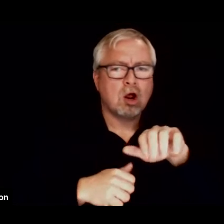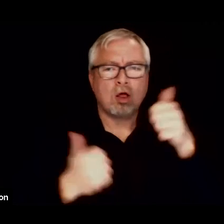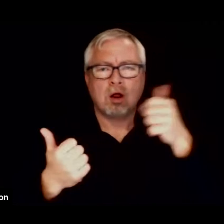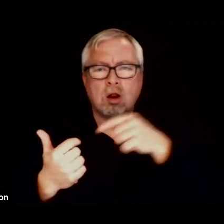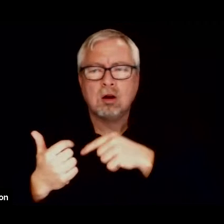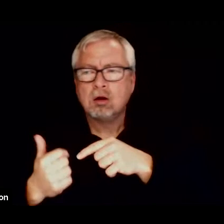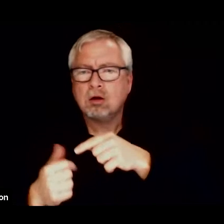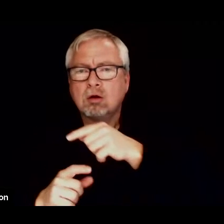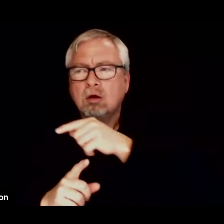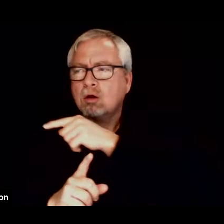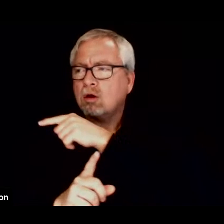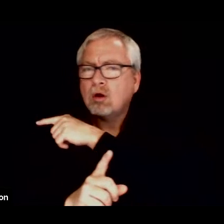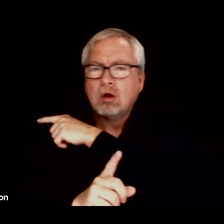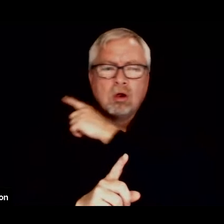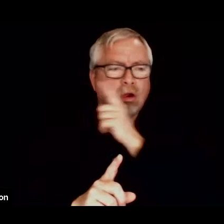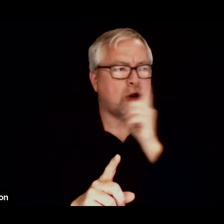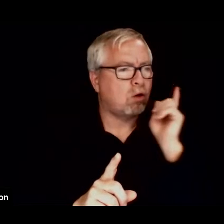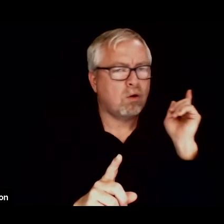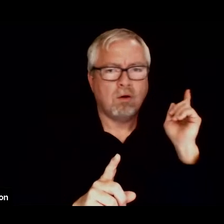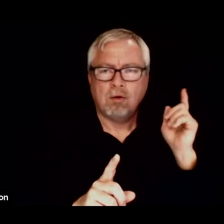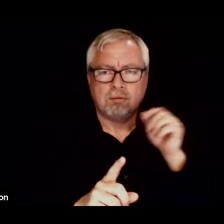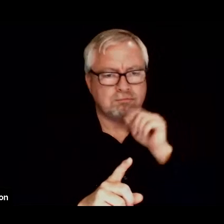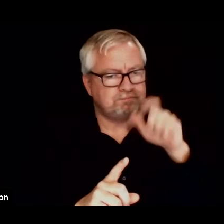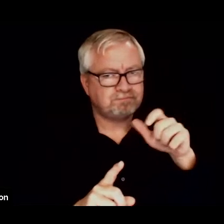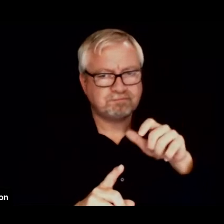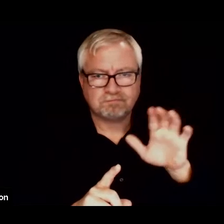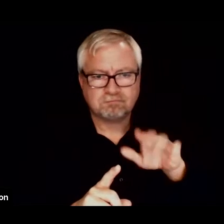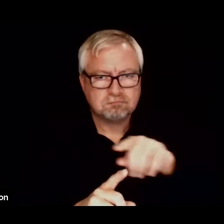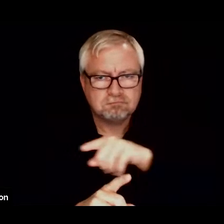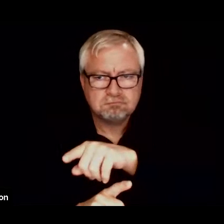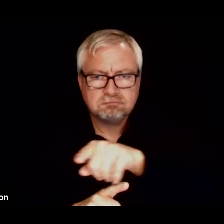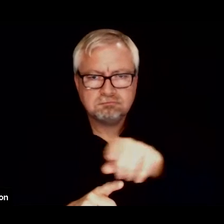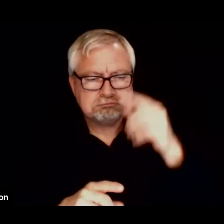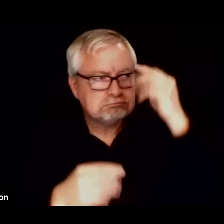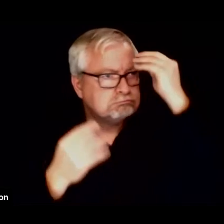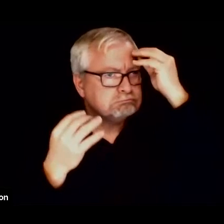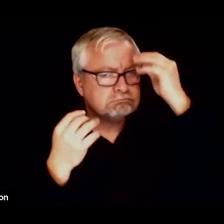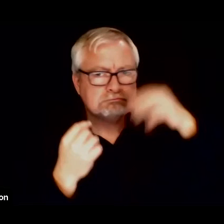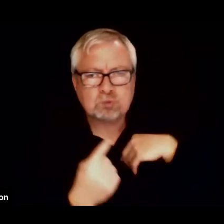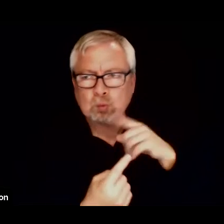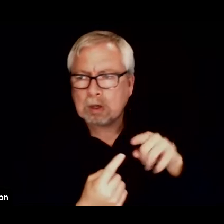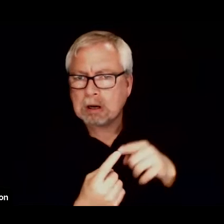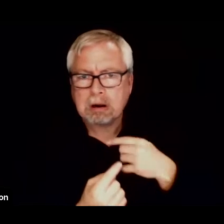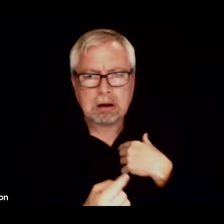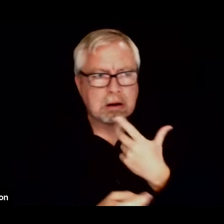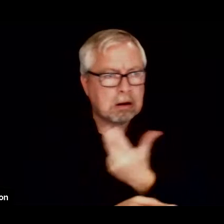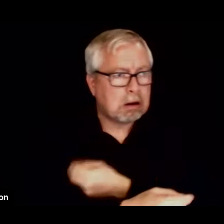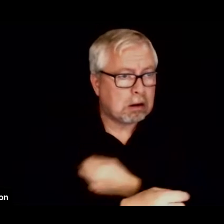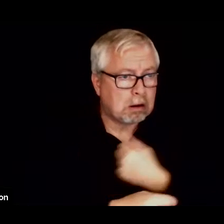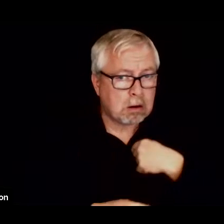needs to needs to wonder about. Those vaccines will be brought to people on-site and we will